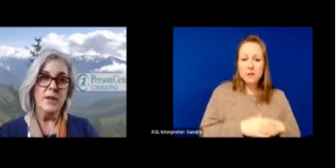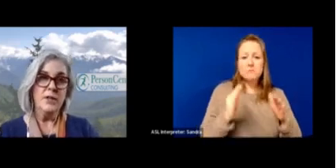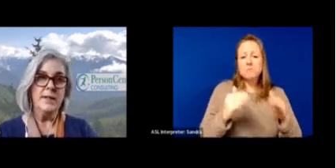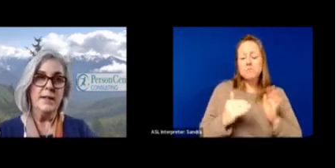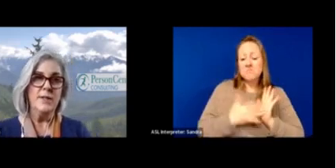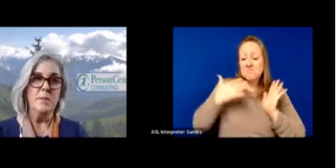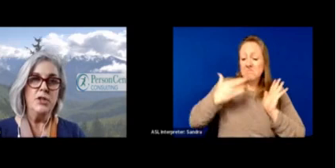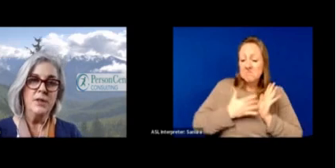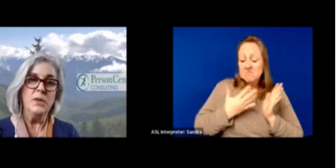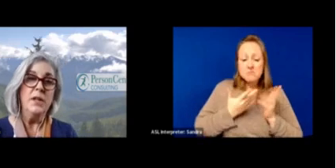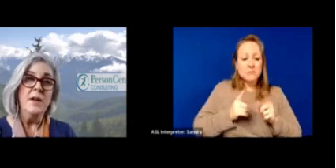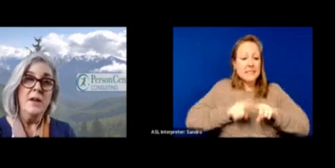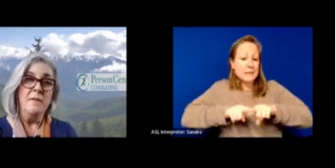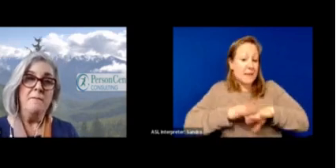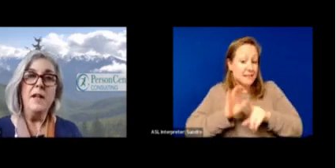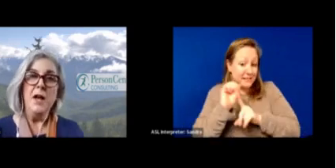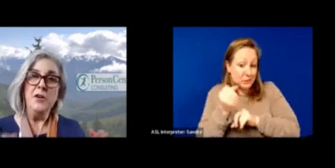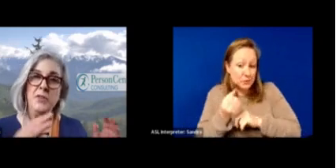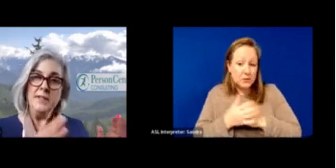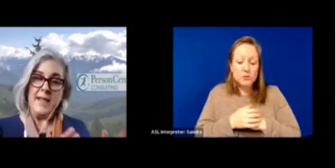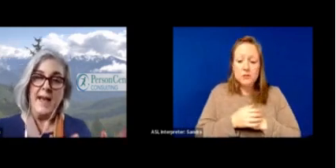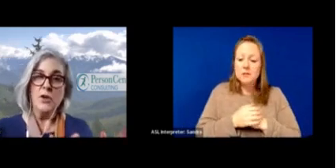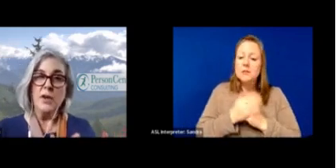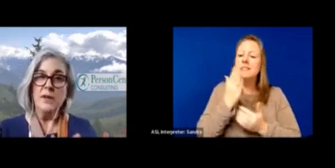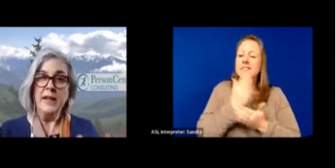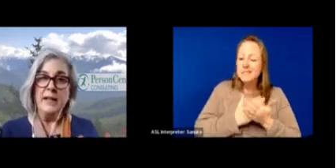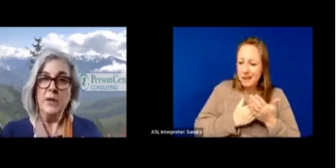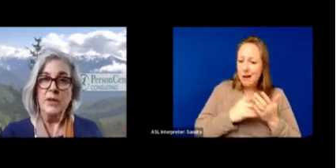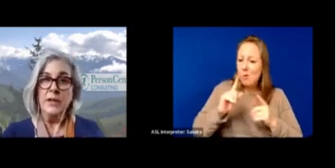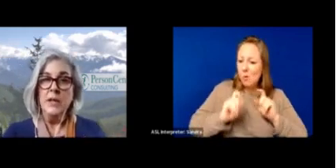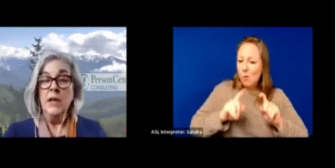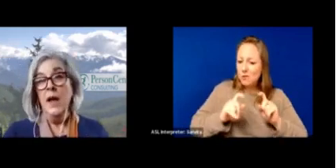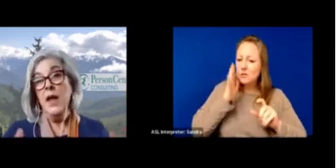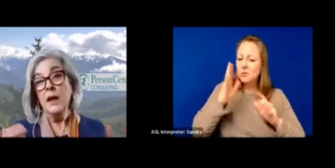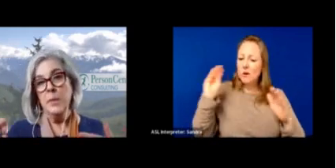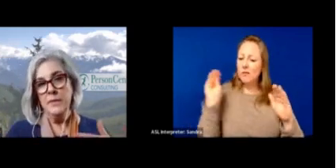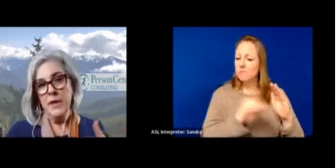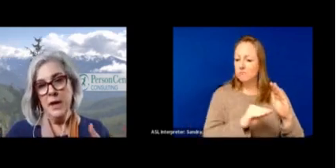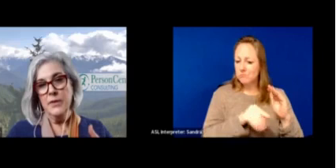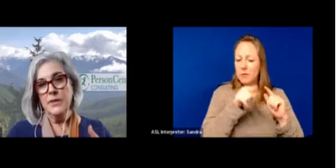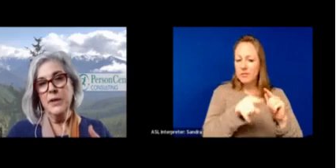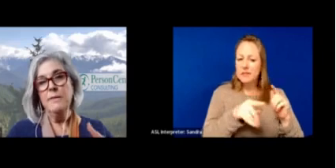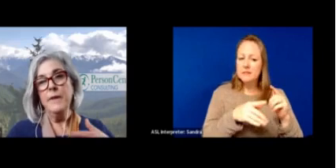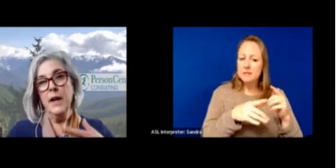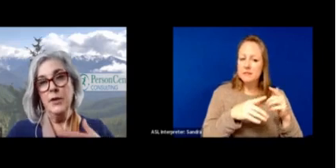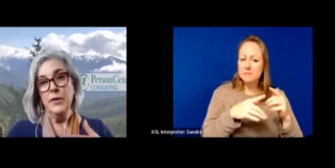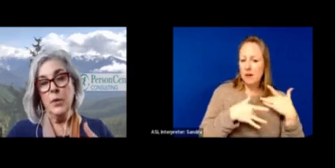questions that I just mentioned, will fit under this category of likelihood. And then a couple of the others really fit under the